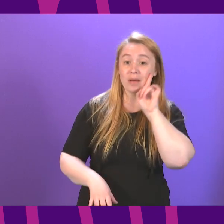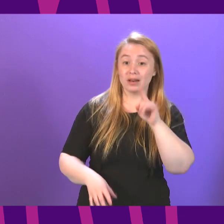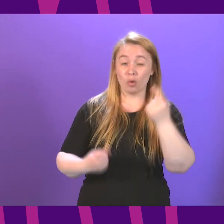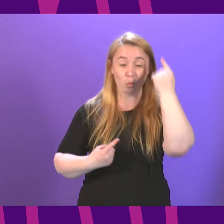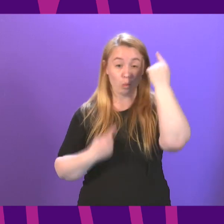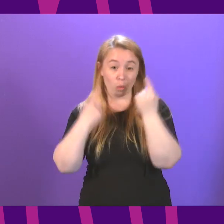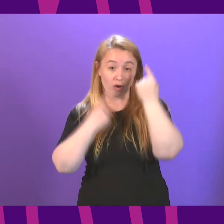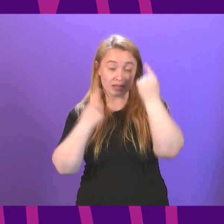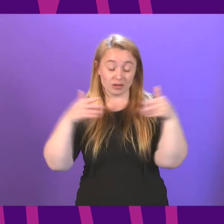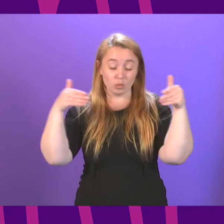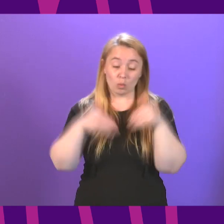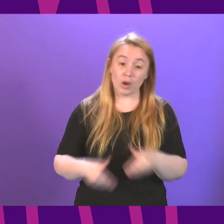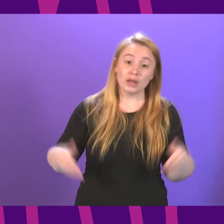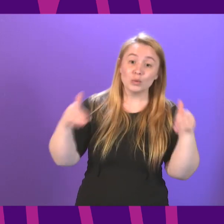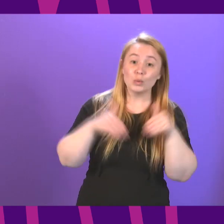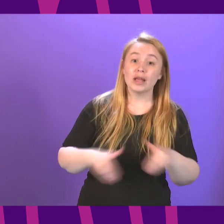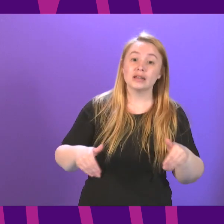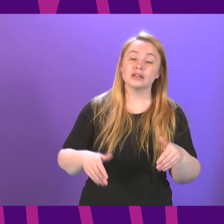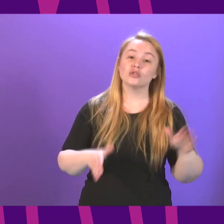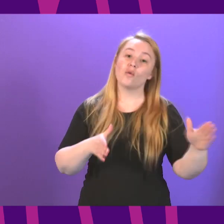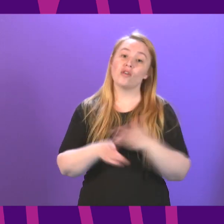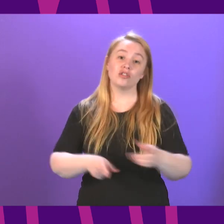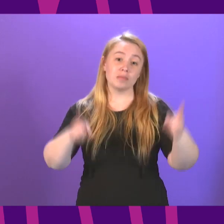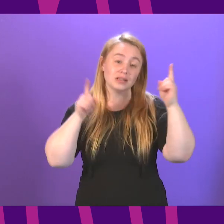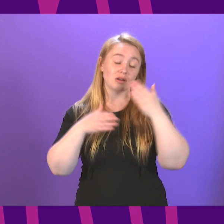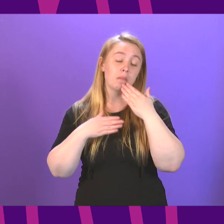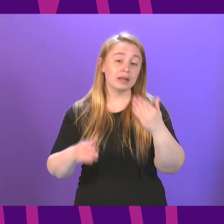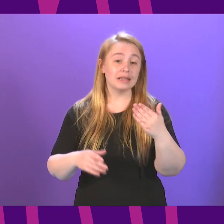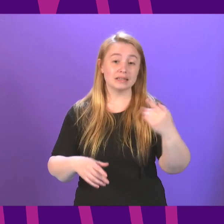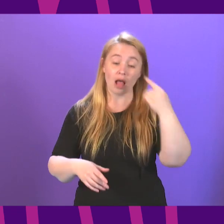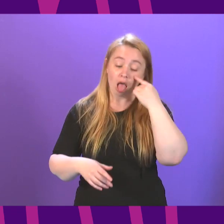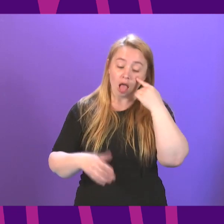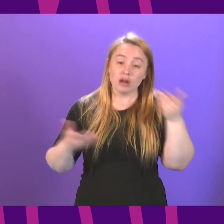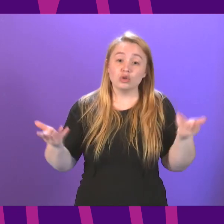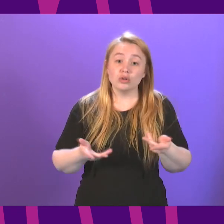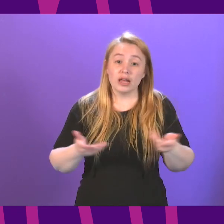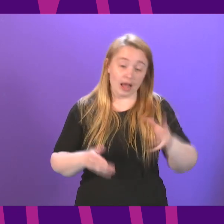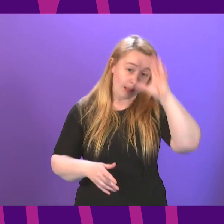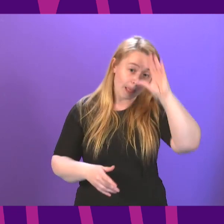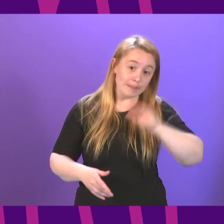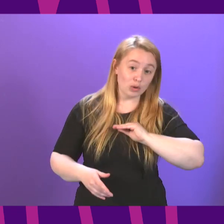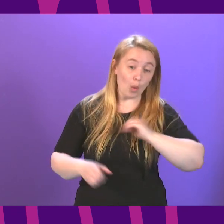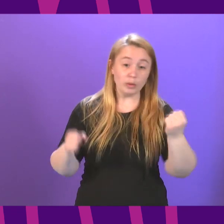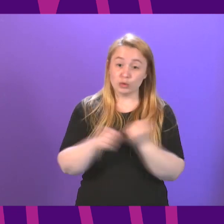Will the First Minister look into the issue—today, please—and tell me what has been done, before this parliamentary session ends?